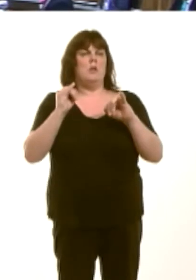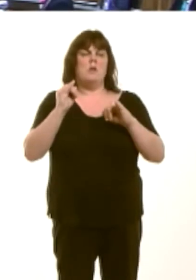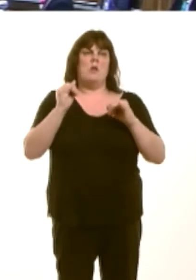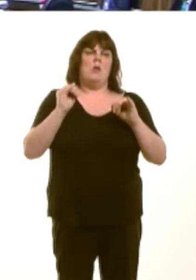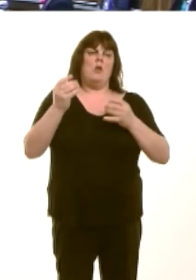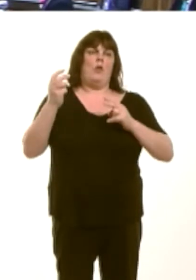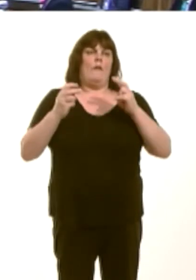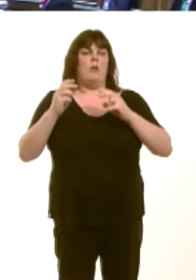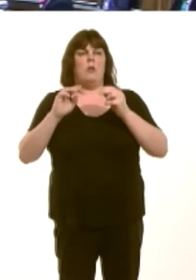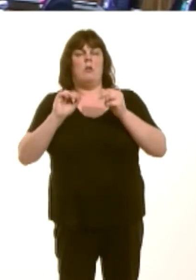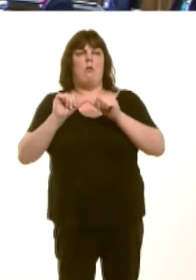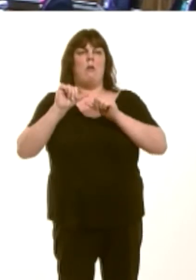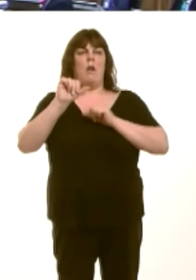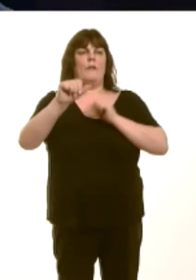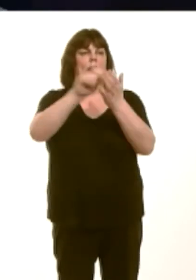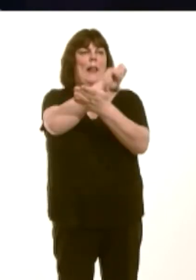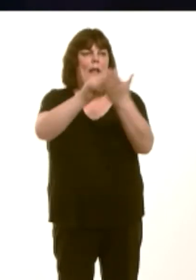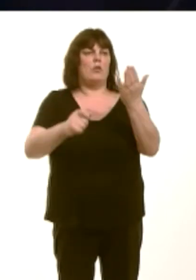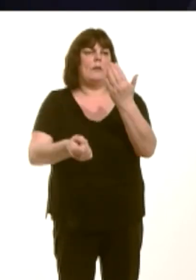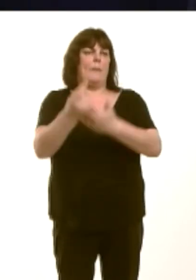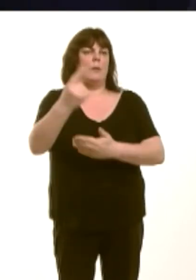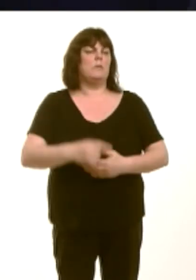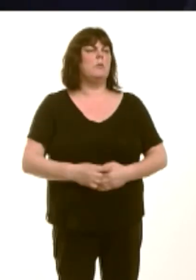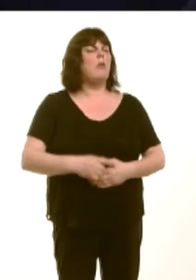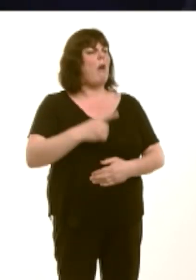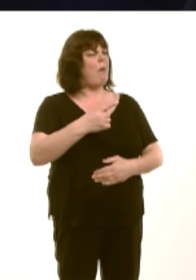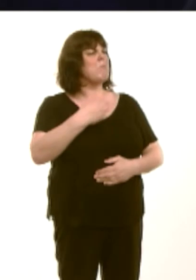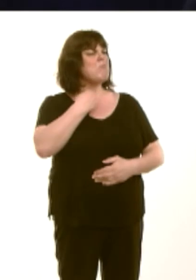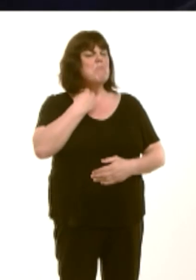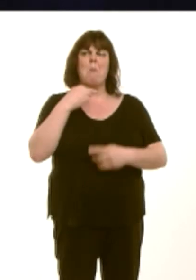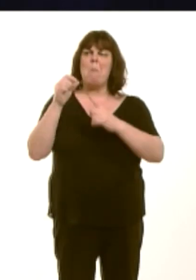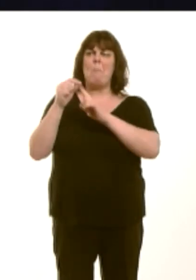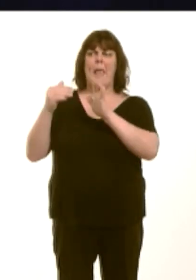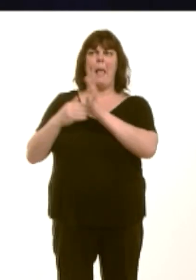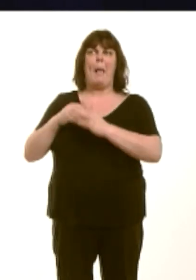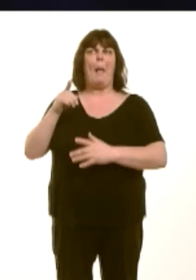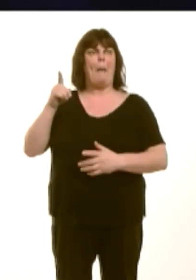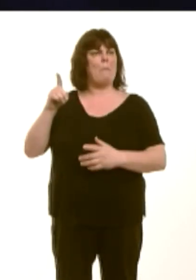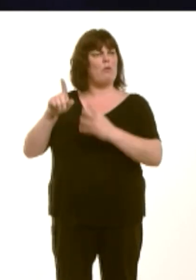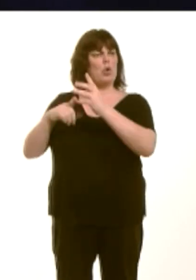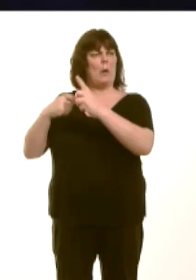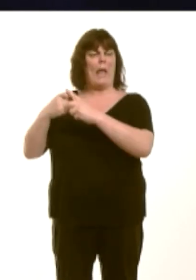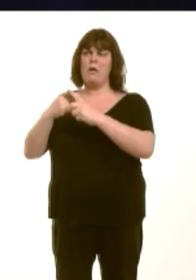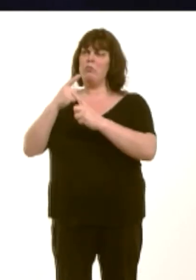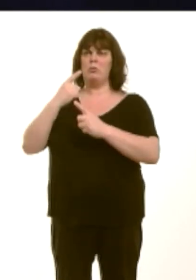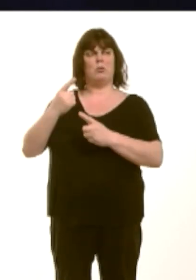Yr Arglwydd / Lord Elis-Thomas: Well, Iím very disappointed that the Prime Minister of the UK doesnít see fit to have regular discussions with the First Minister of Wales.